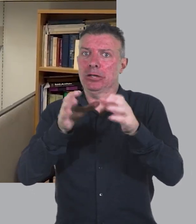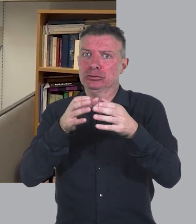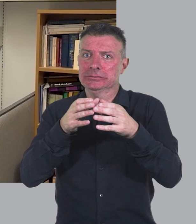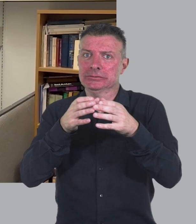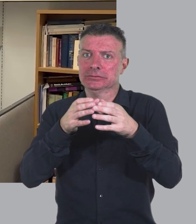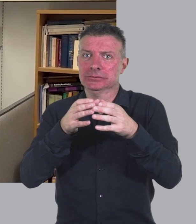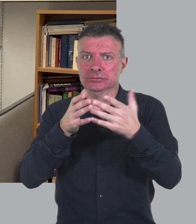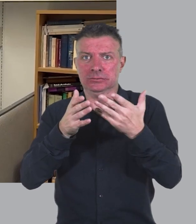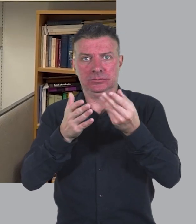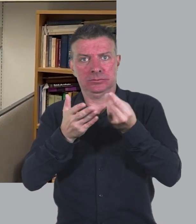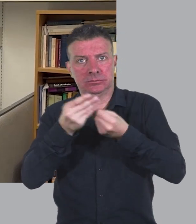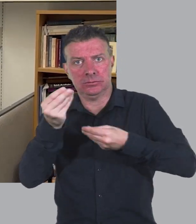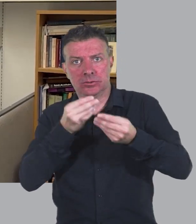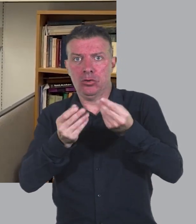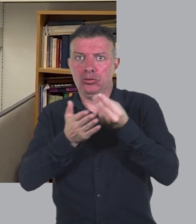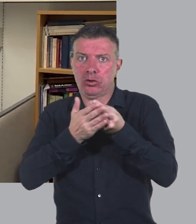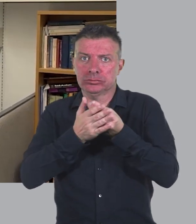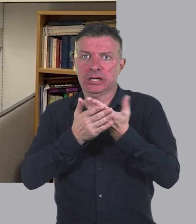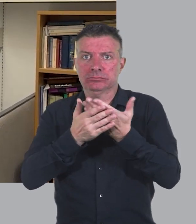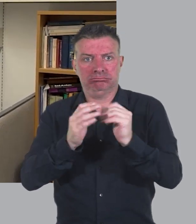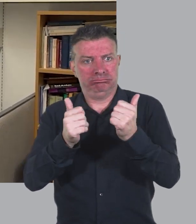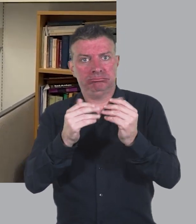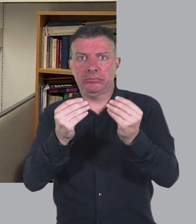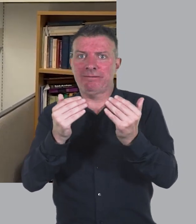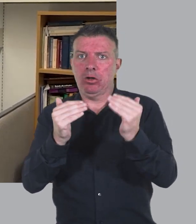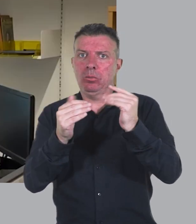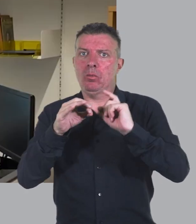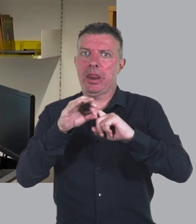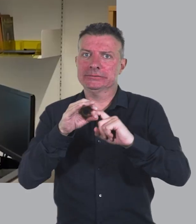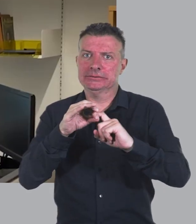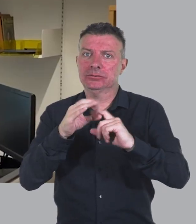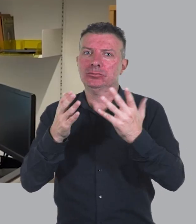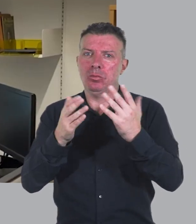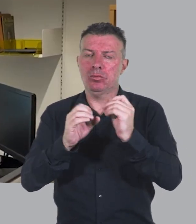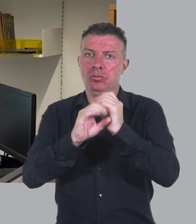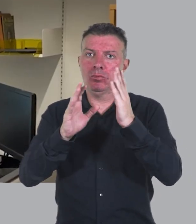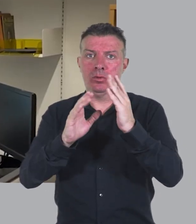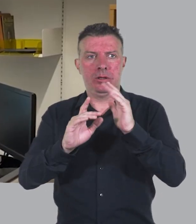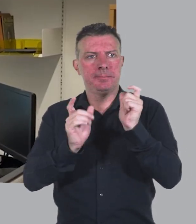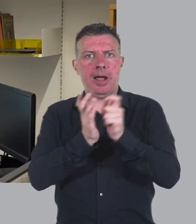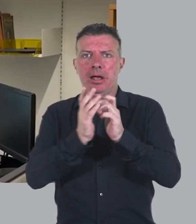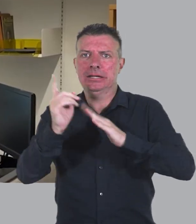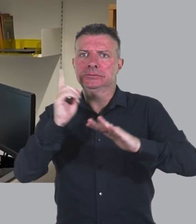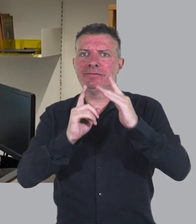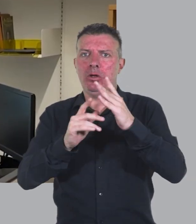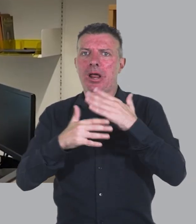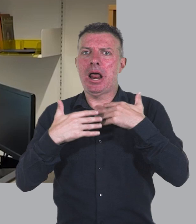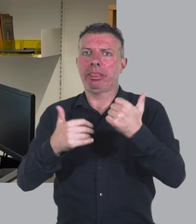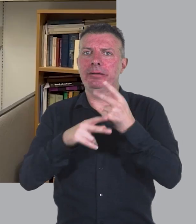trading both cost and convenience for quality. In short, a market in health care.